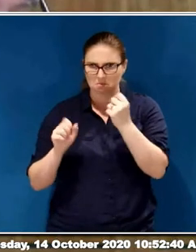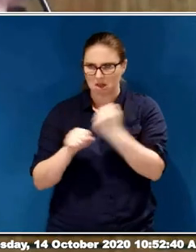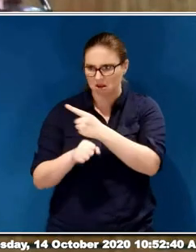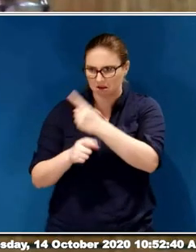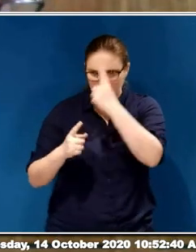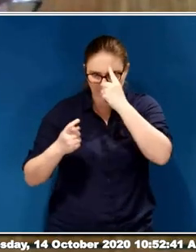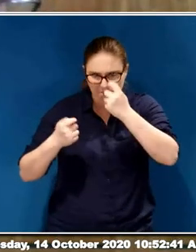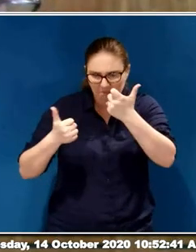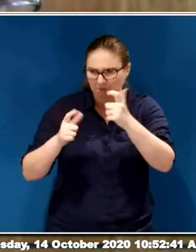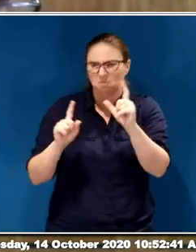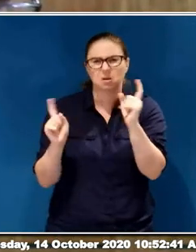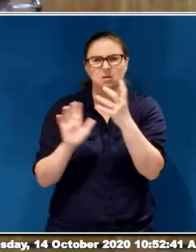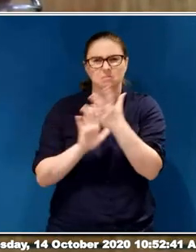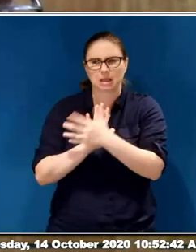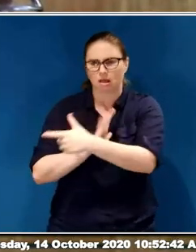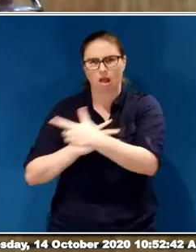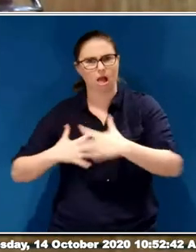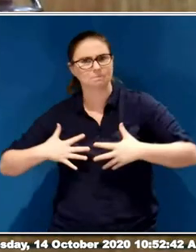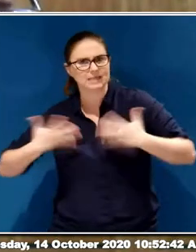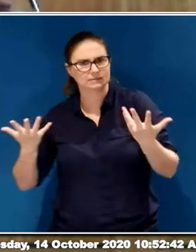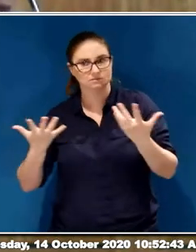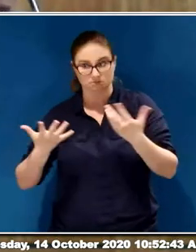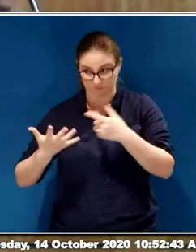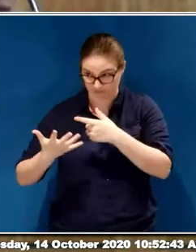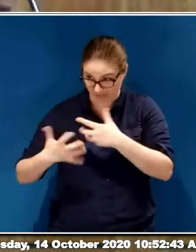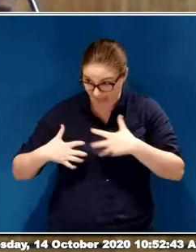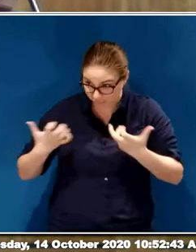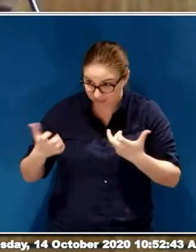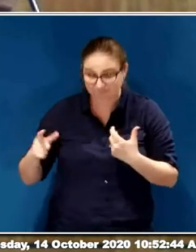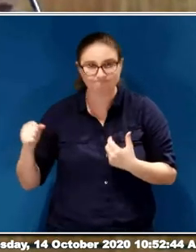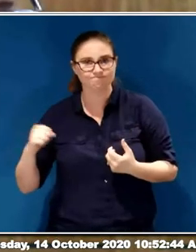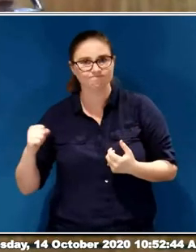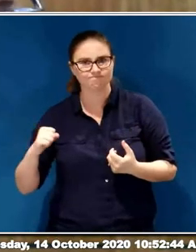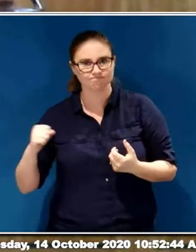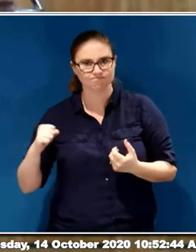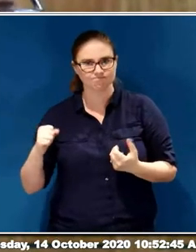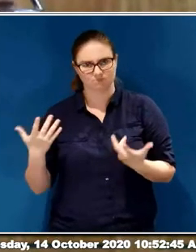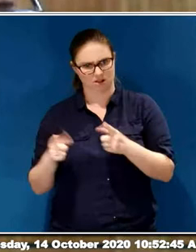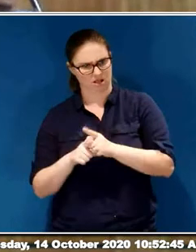Getting really angry? Mm-hmm. So --- Because the plan is there for a reason. It should be followed.